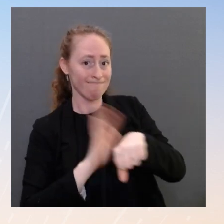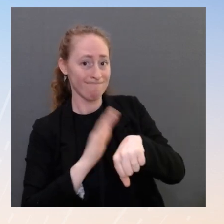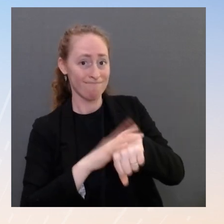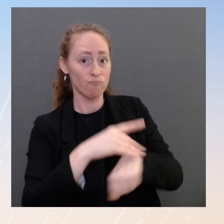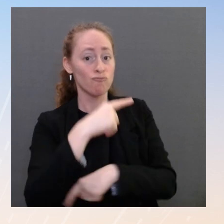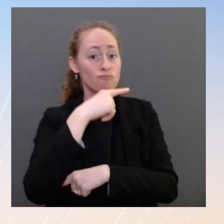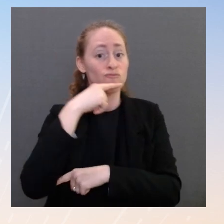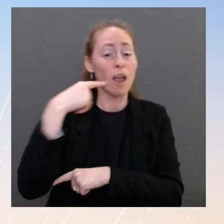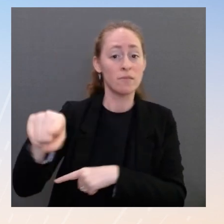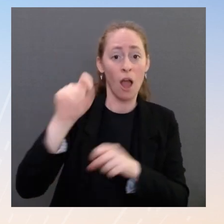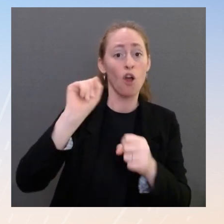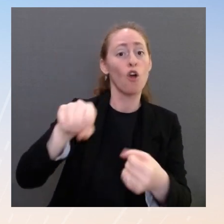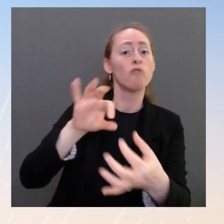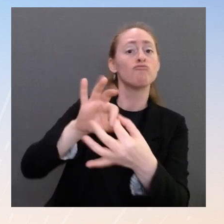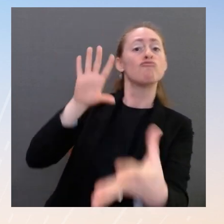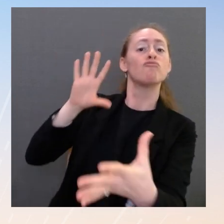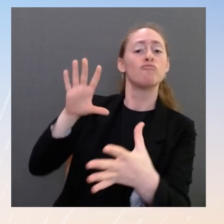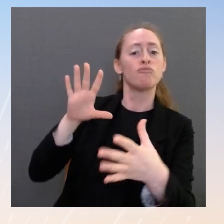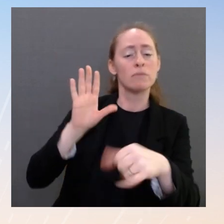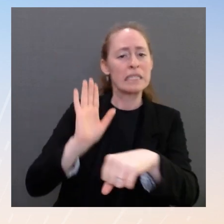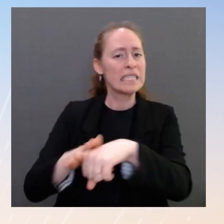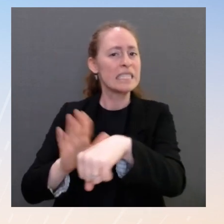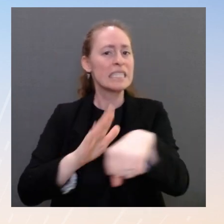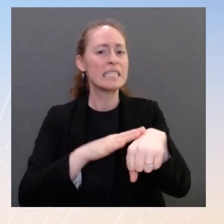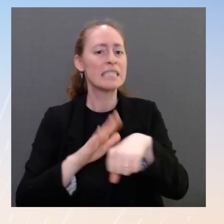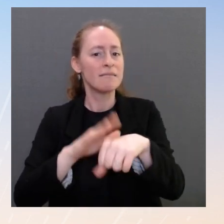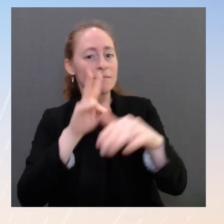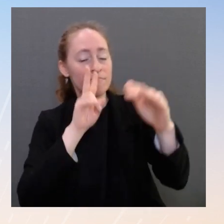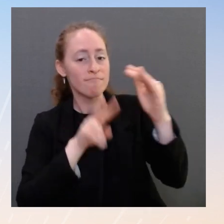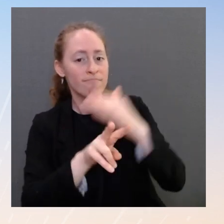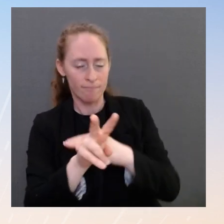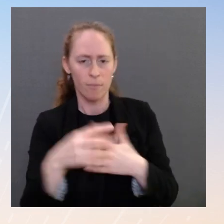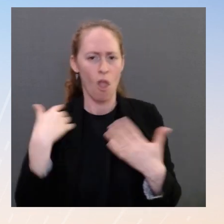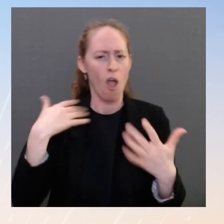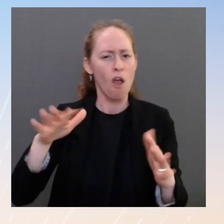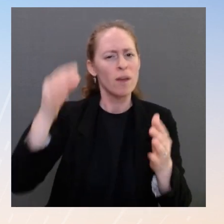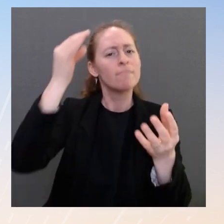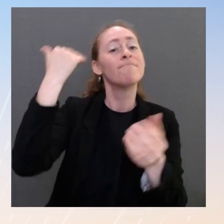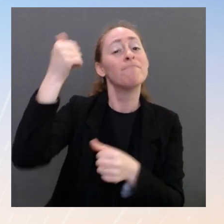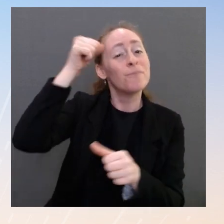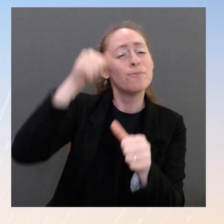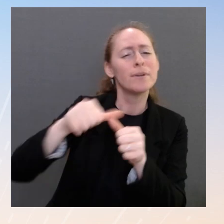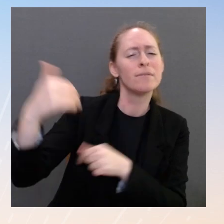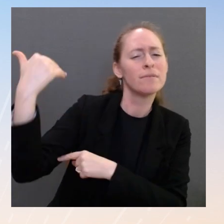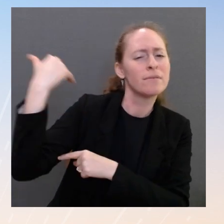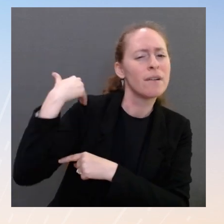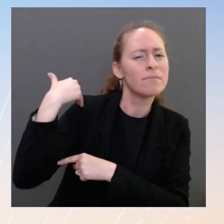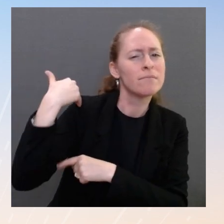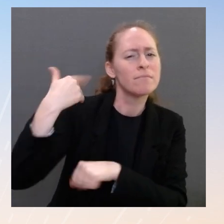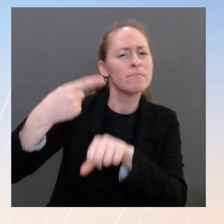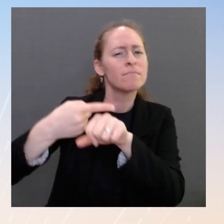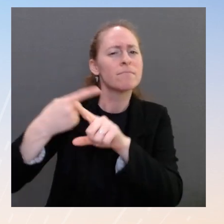I would note that last month, in advance of this, the President launched a task force with the EU to target additional LNG volumes for Europe,